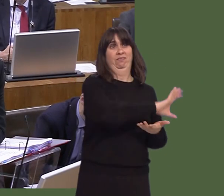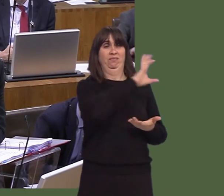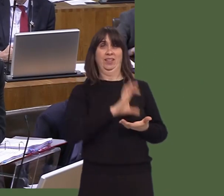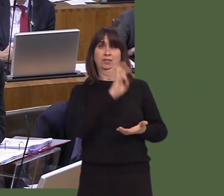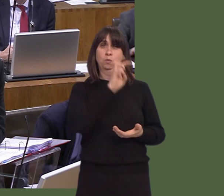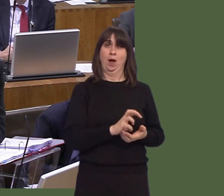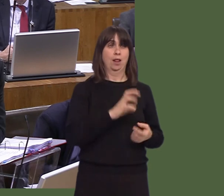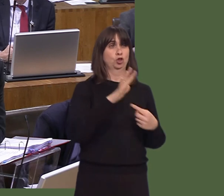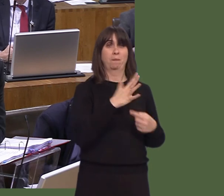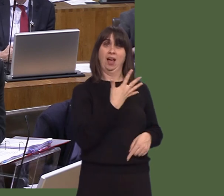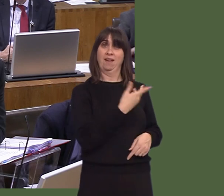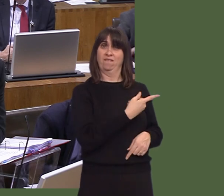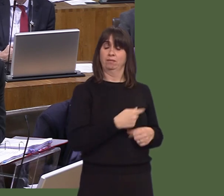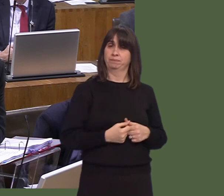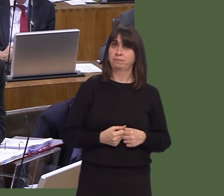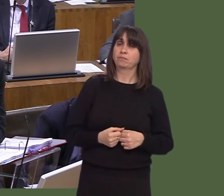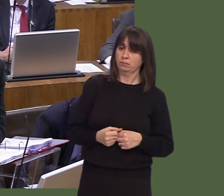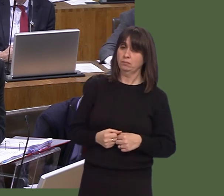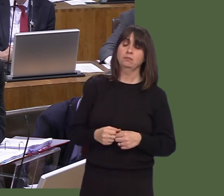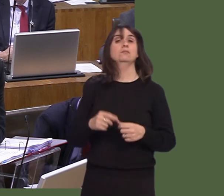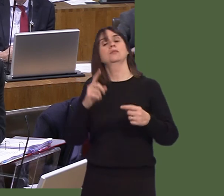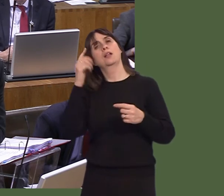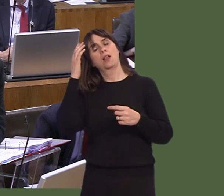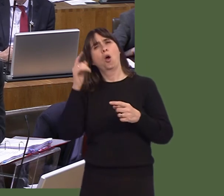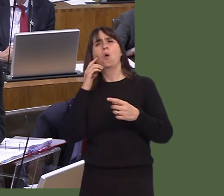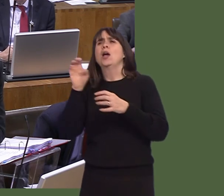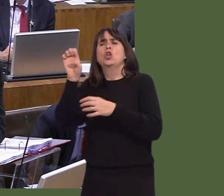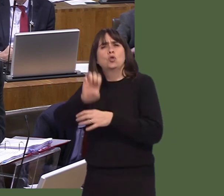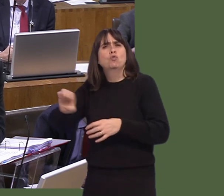Mohammad Asghar (Oscar) AM: Thank you, Presiding Officer.